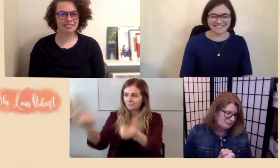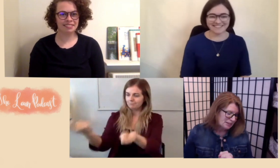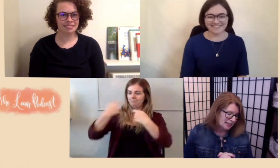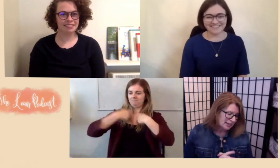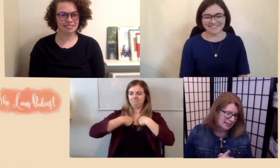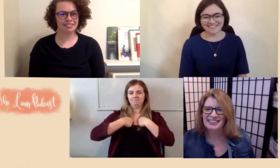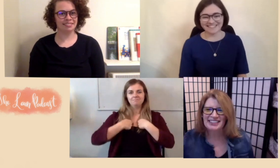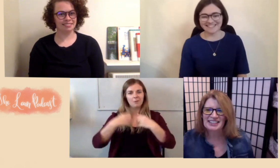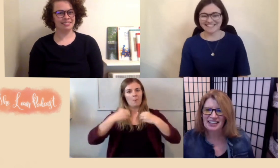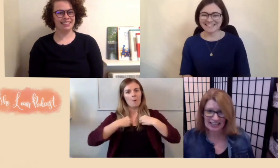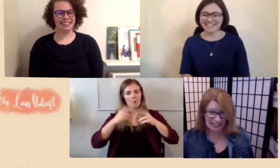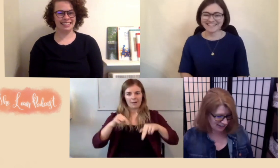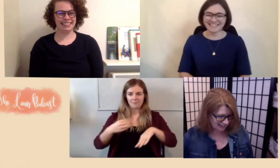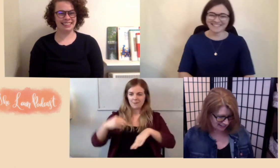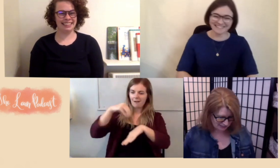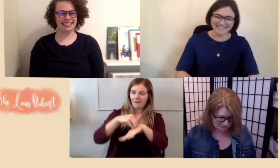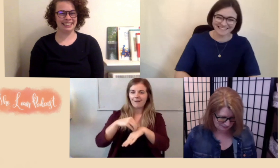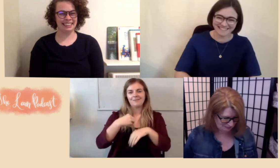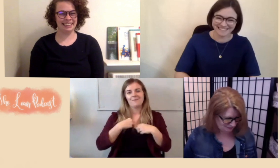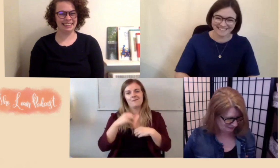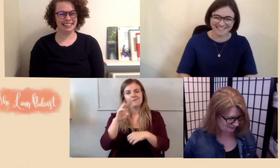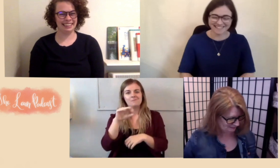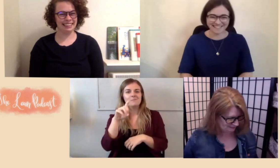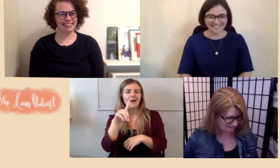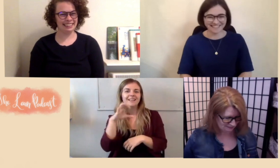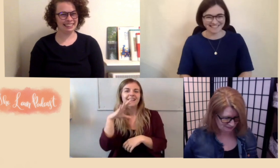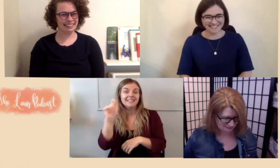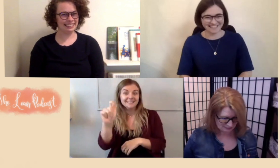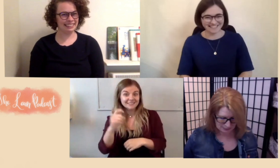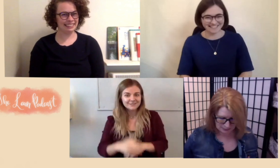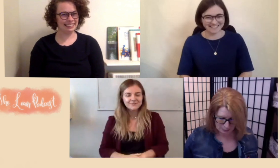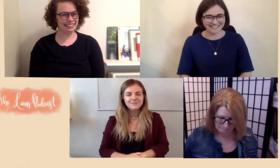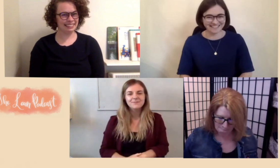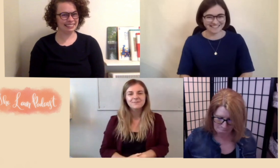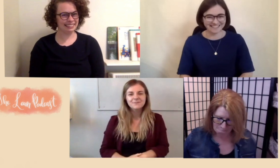So let's get started. Let's do it. - Great. Okay, well, Robyn,